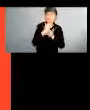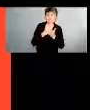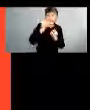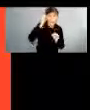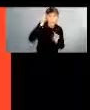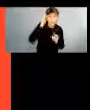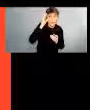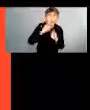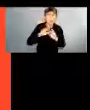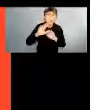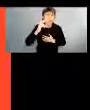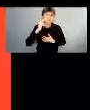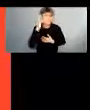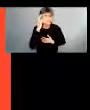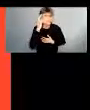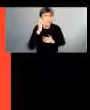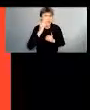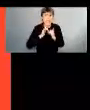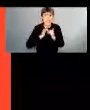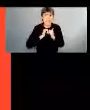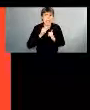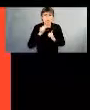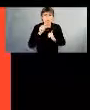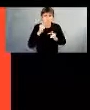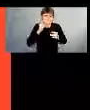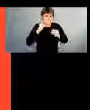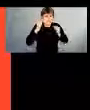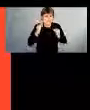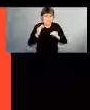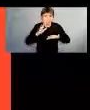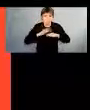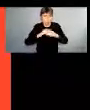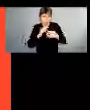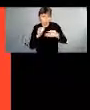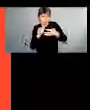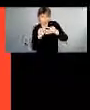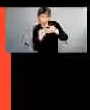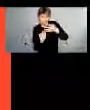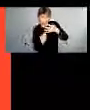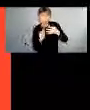how you came to decide the who, what, when and where of your project. For example, how